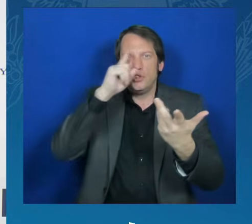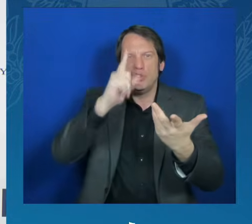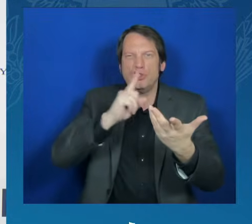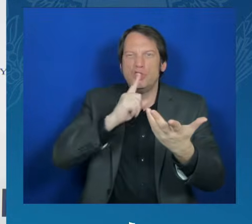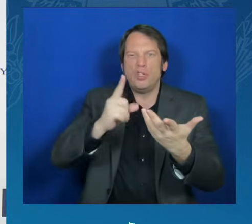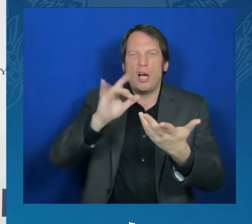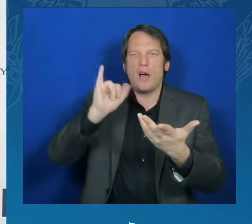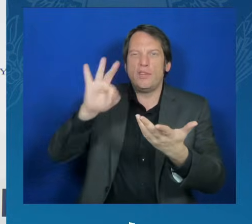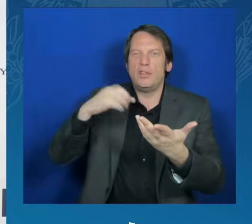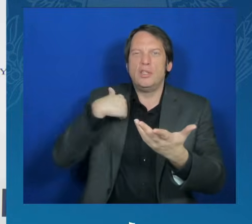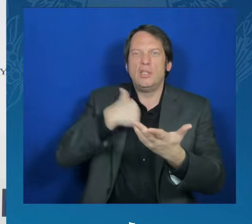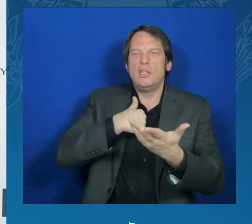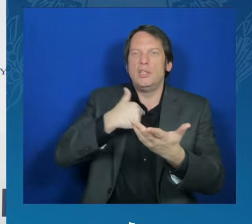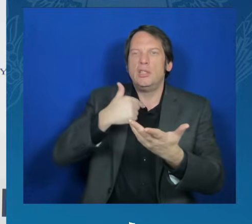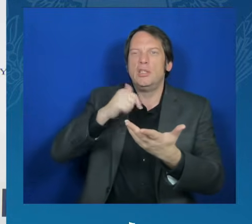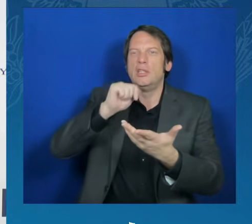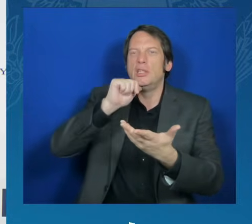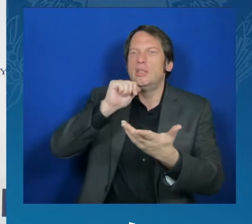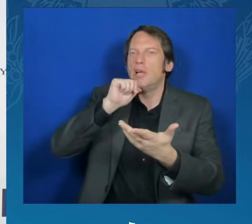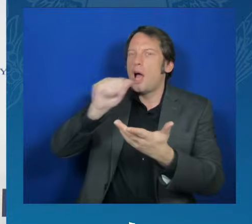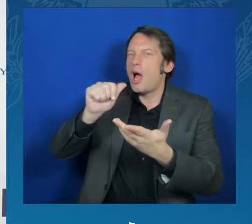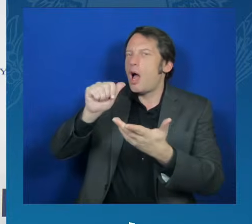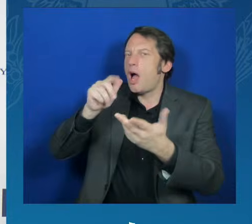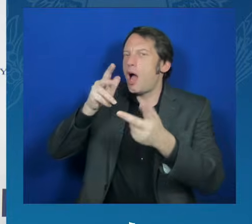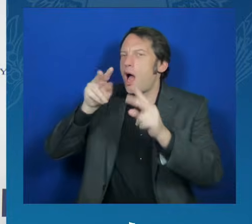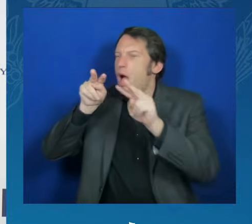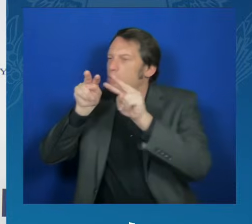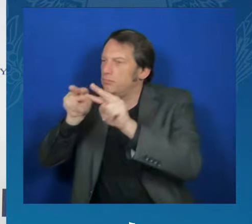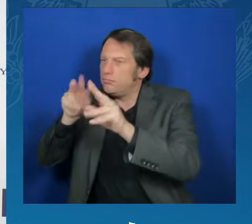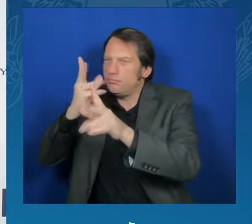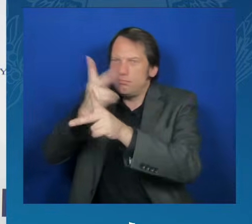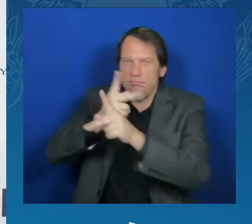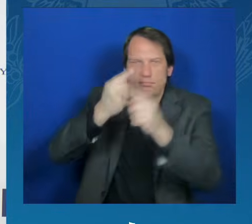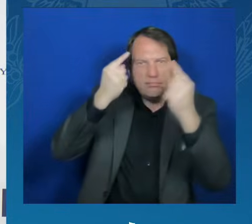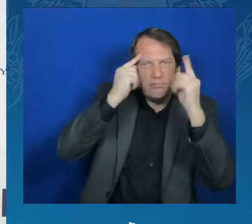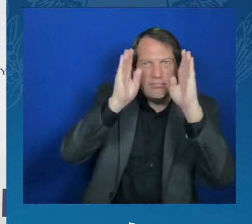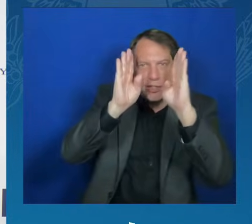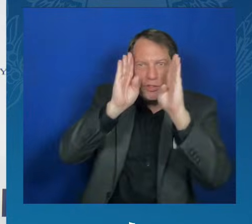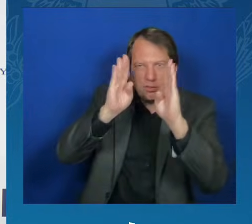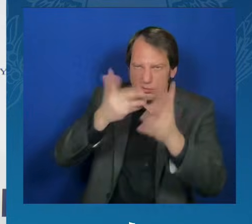And let us remember, none of these gains were inevitable.